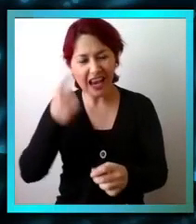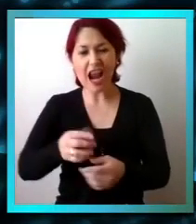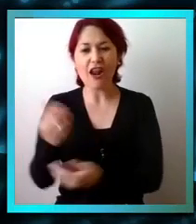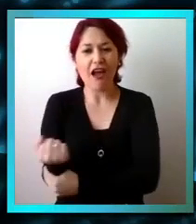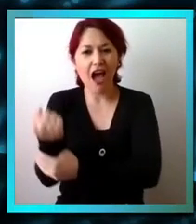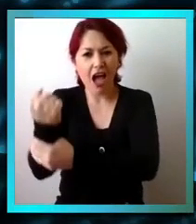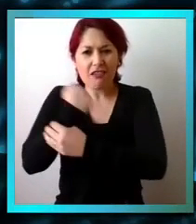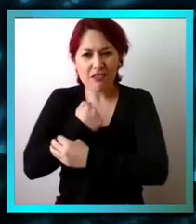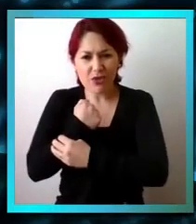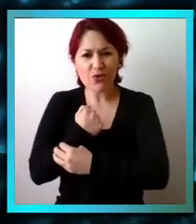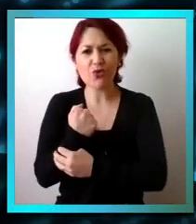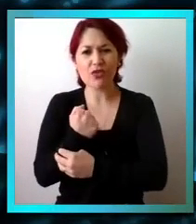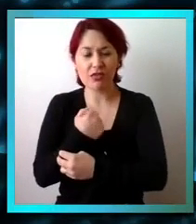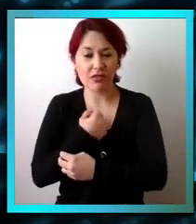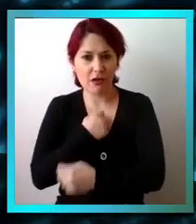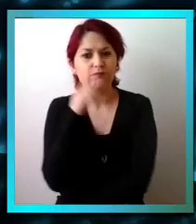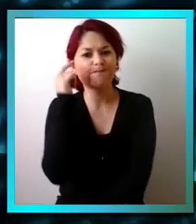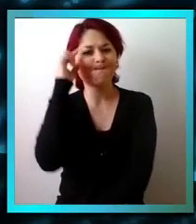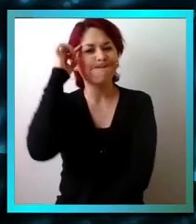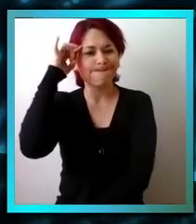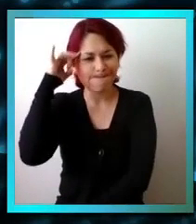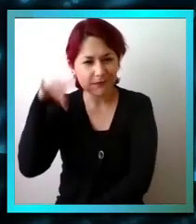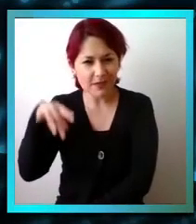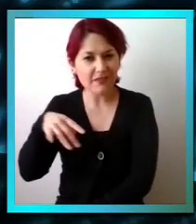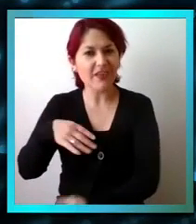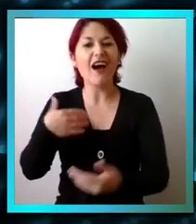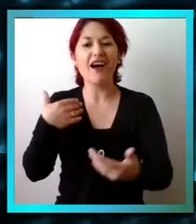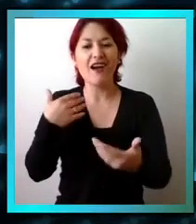uh so speaking about and there are two different kinds of these tools they're